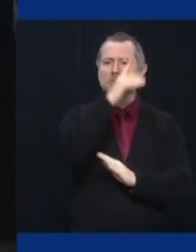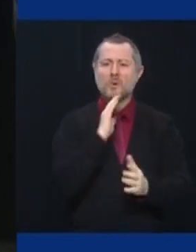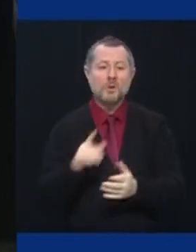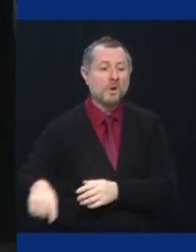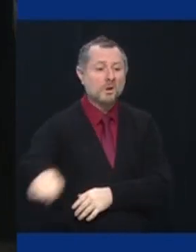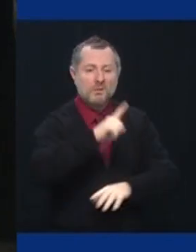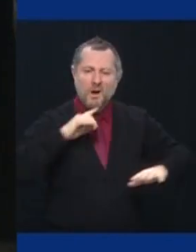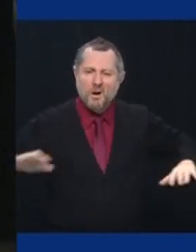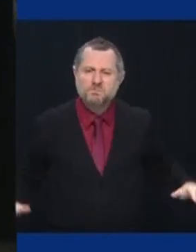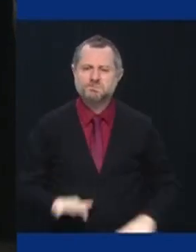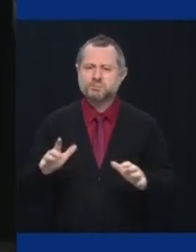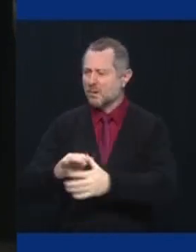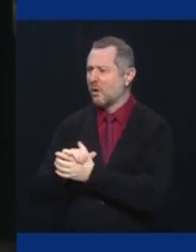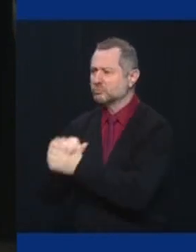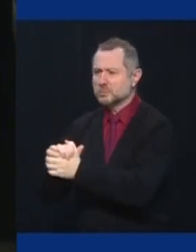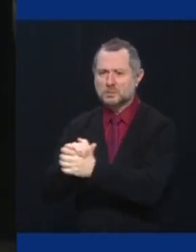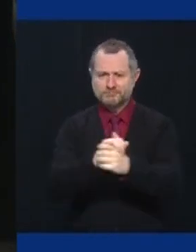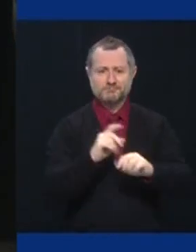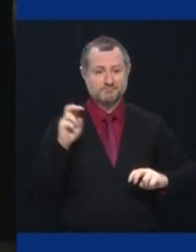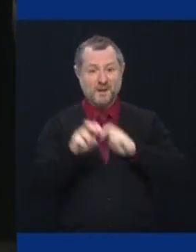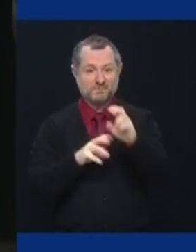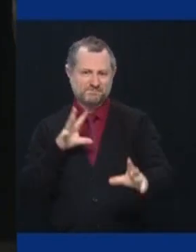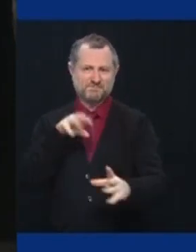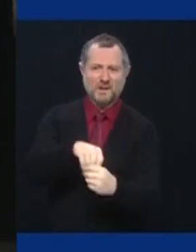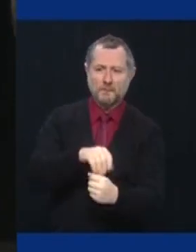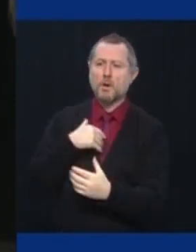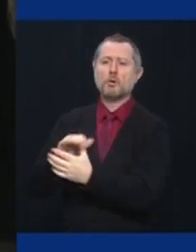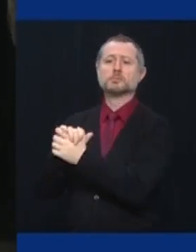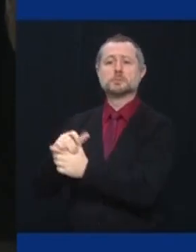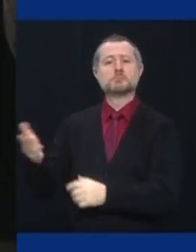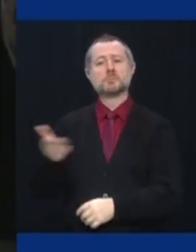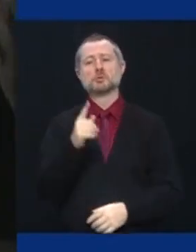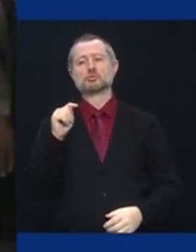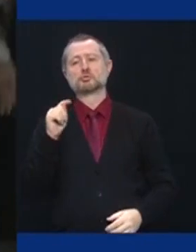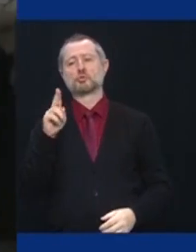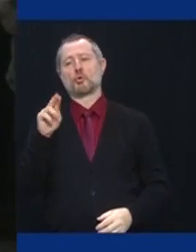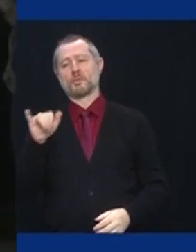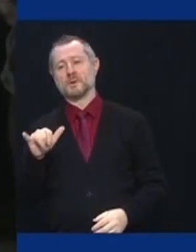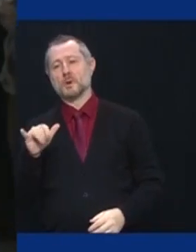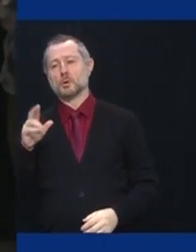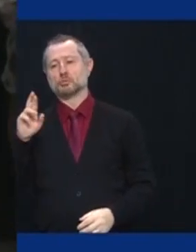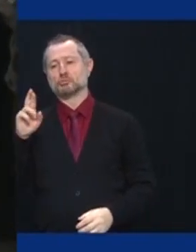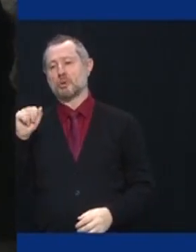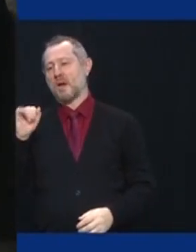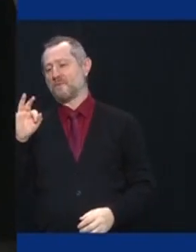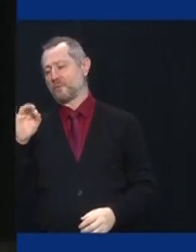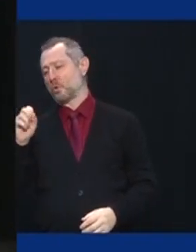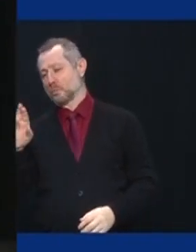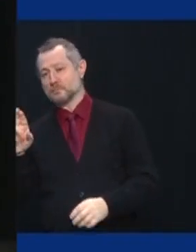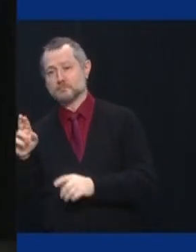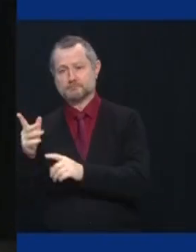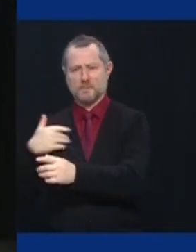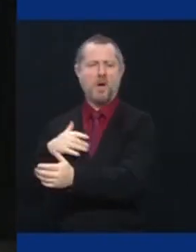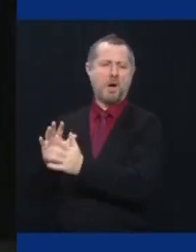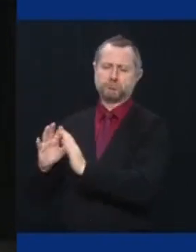I WANT TO CONGRATULATE EVERYONE WHO'S BEEN ASSOCIATED WITH THE FAIR. BUT I WANT TO GIVE A SPECIAL